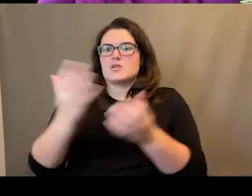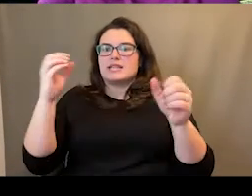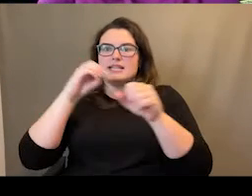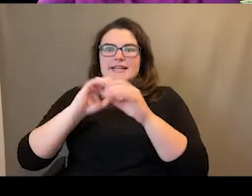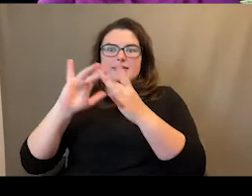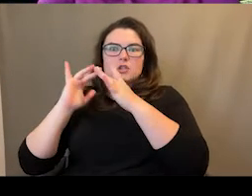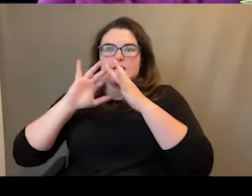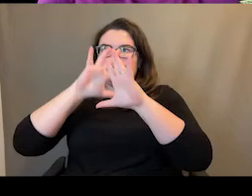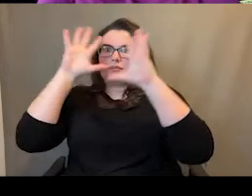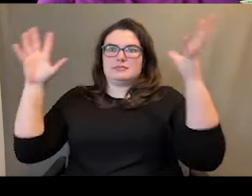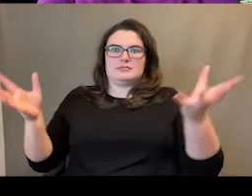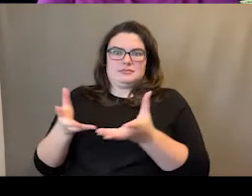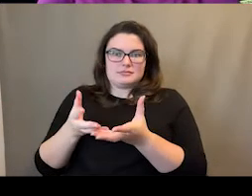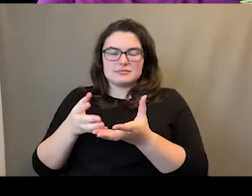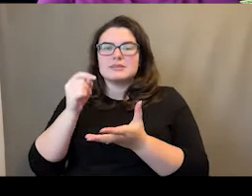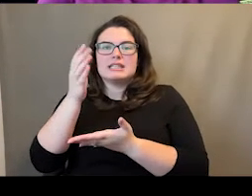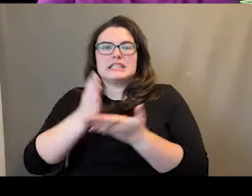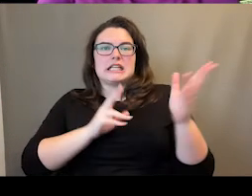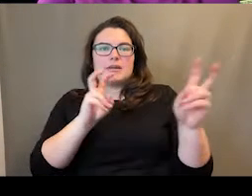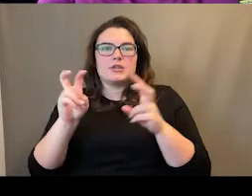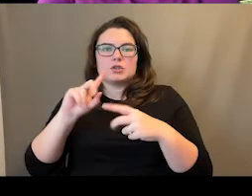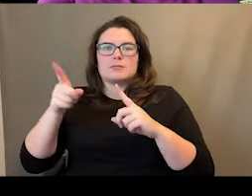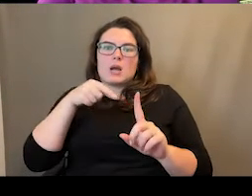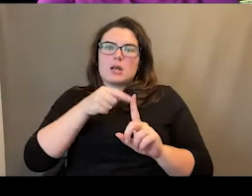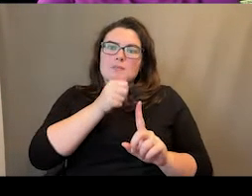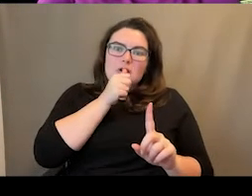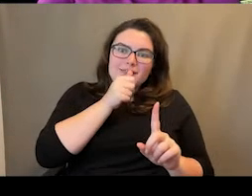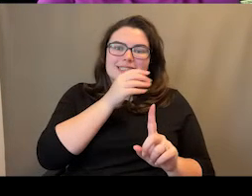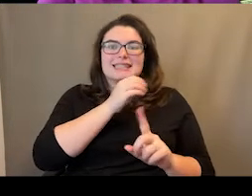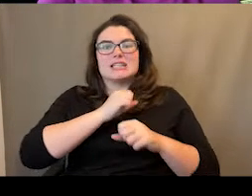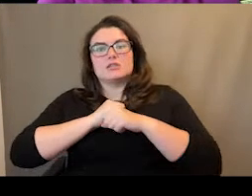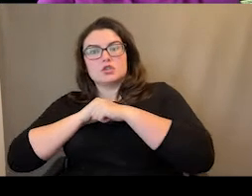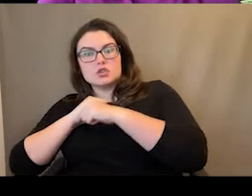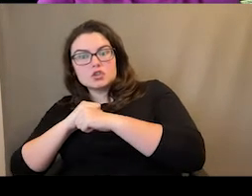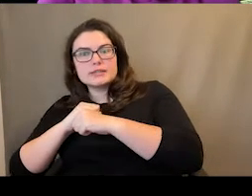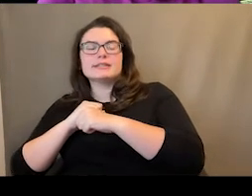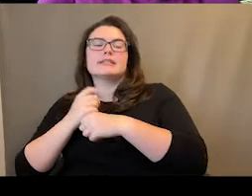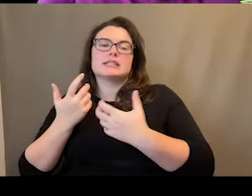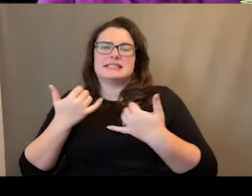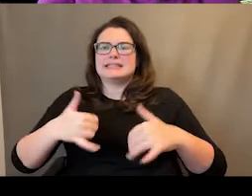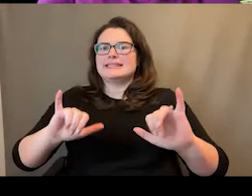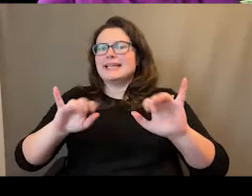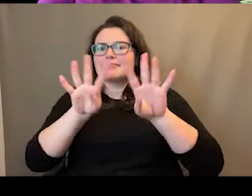but some of the issues around privacy and security still are not known